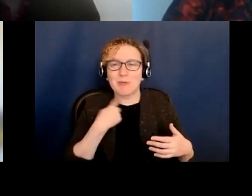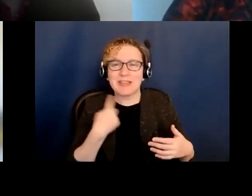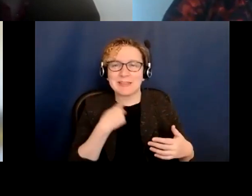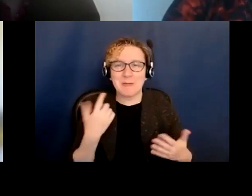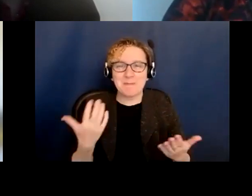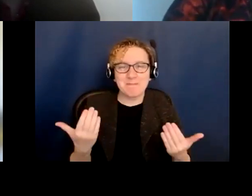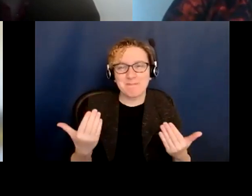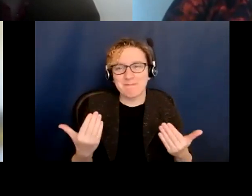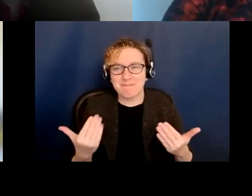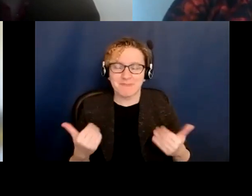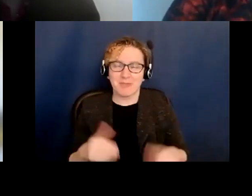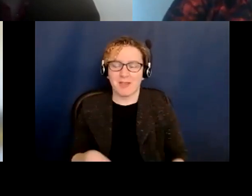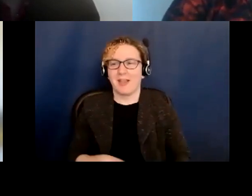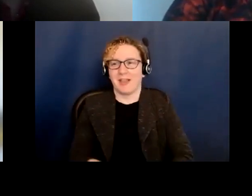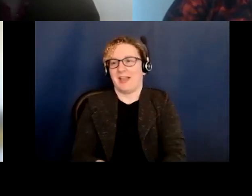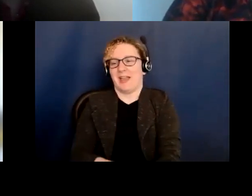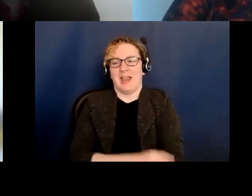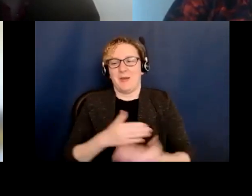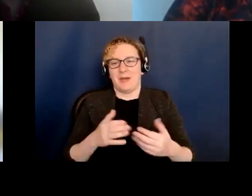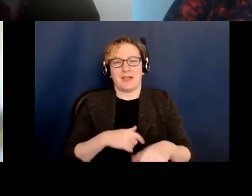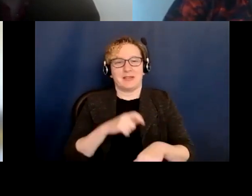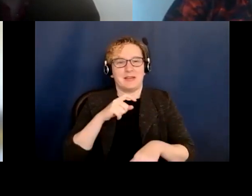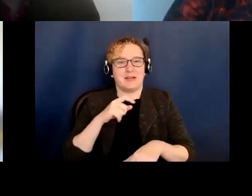I think that is our crack at that answer.